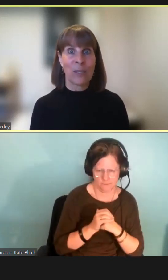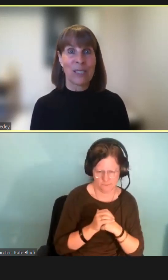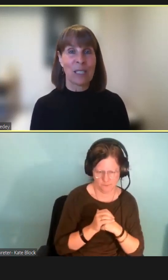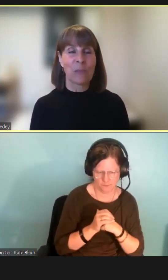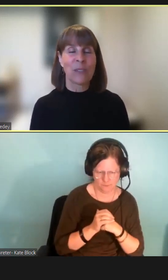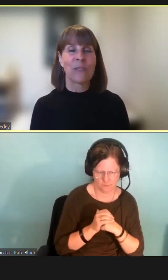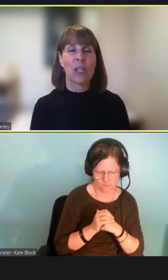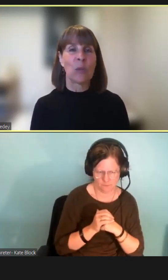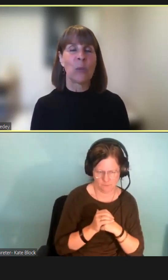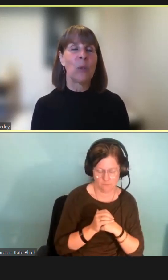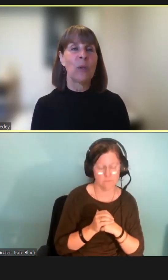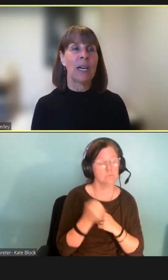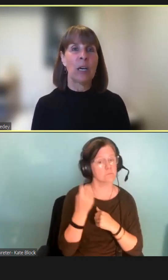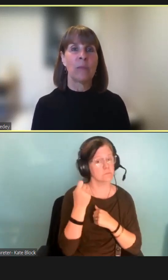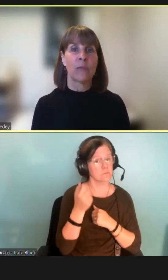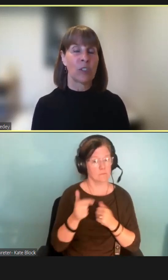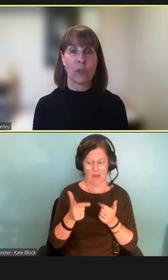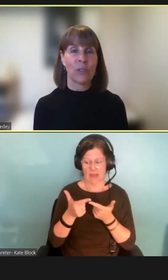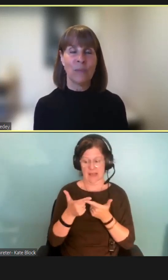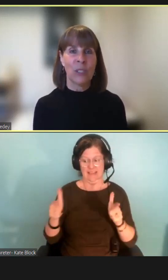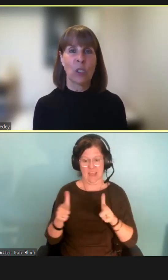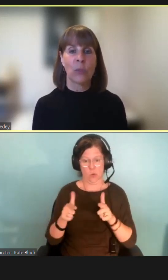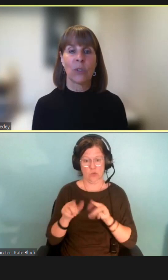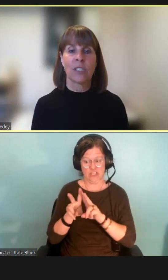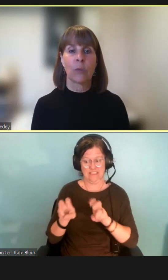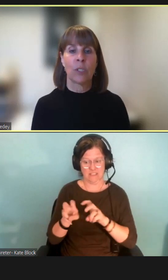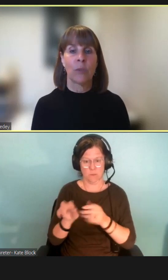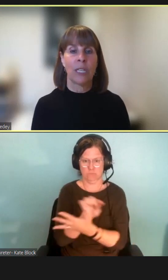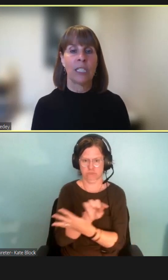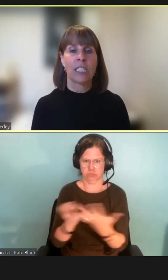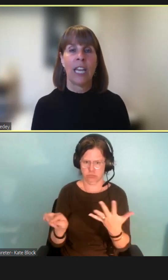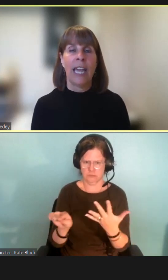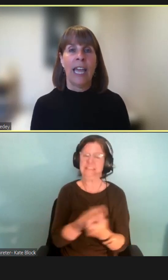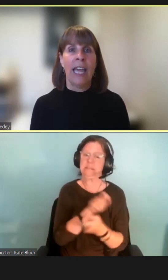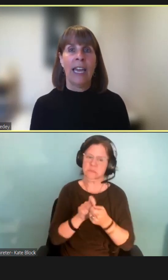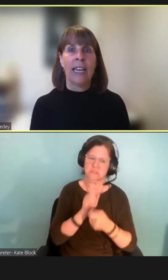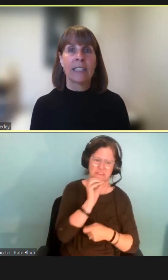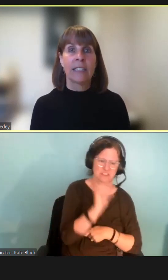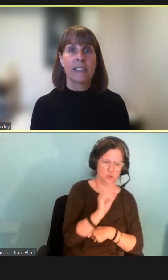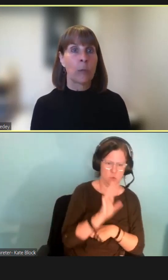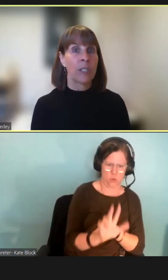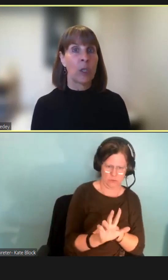assessments available um for children in in the birth to3 range and some of them